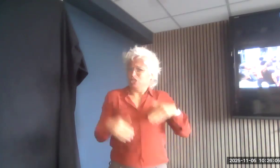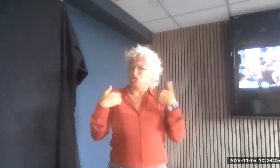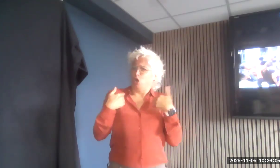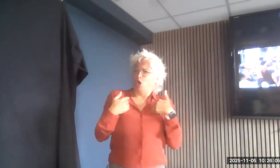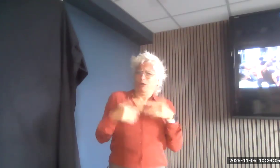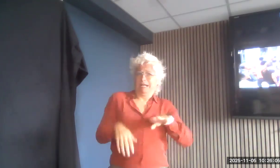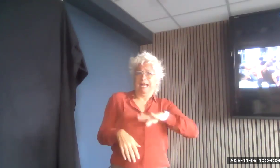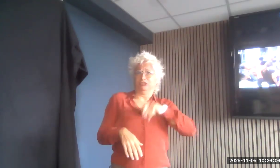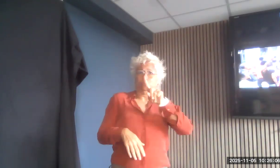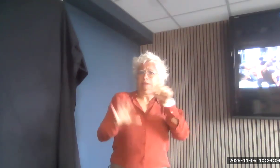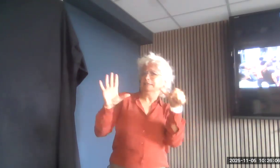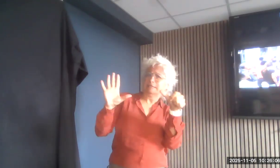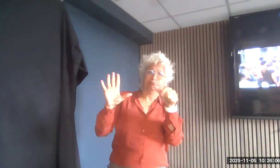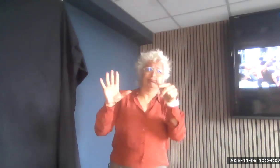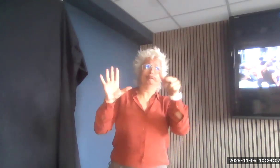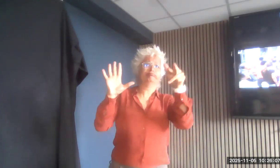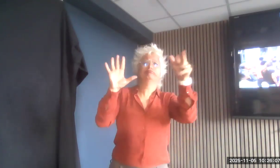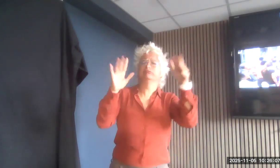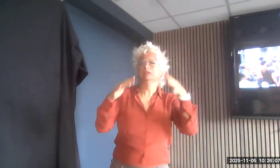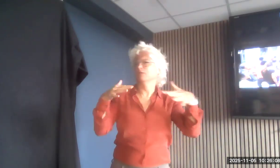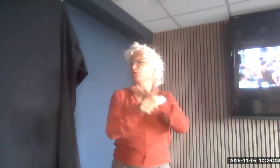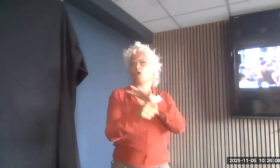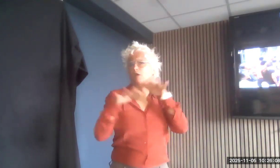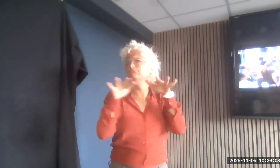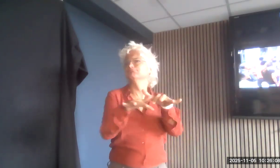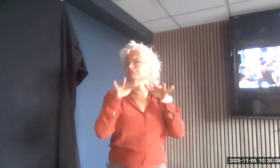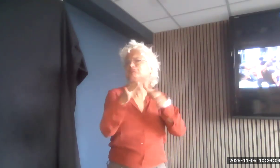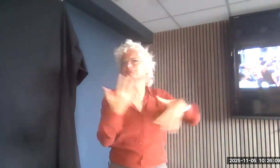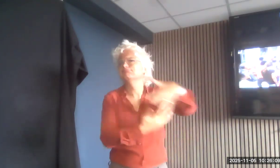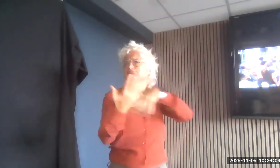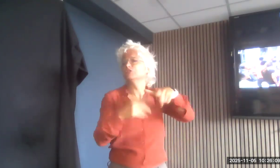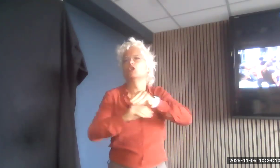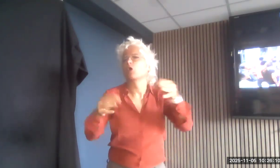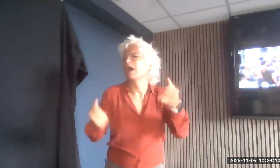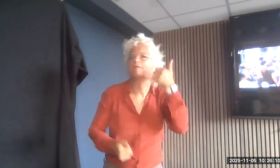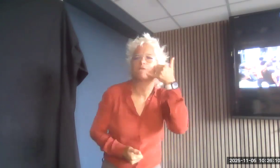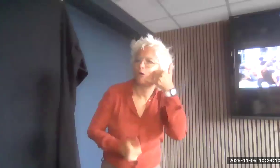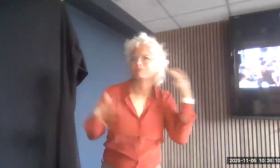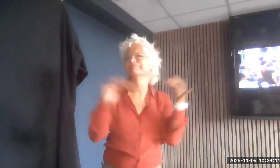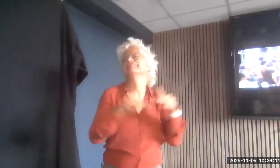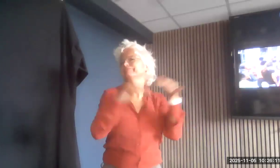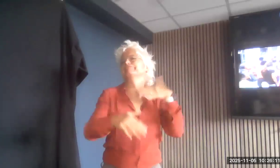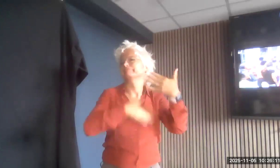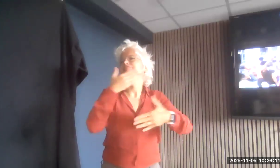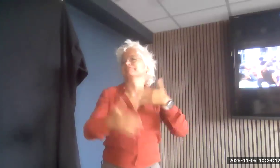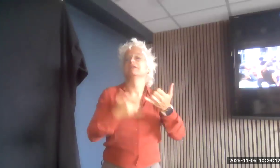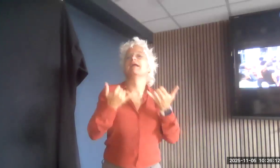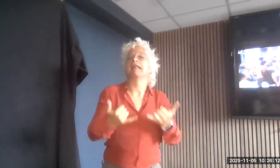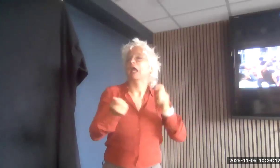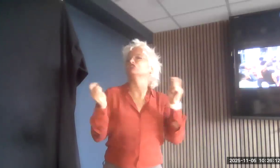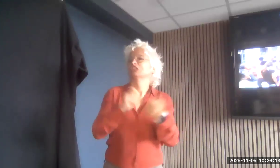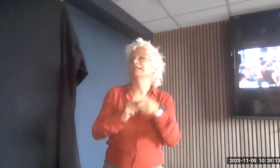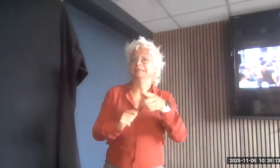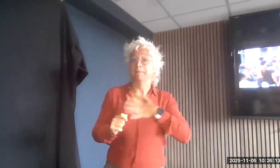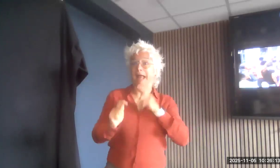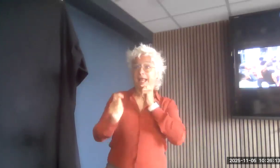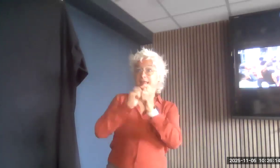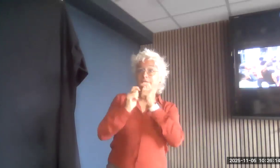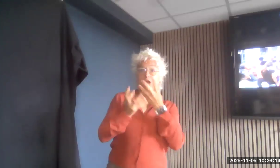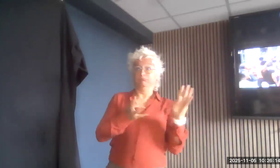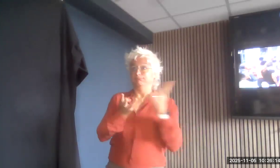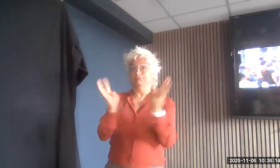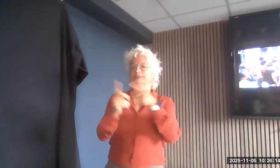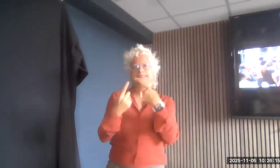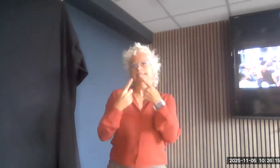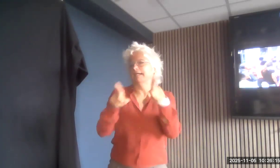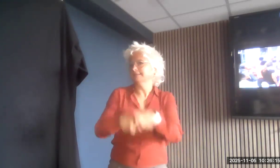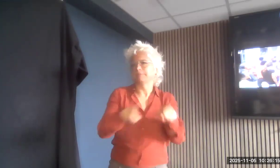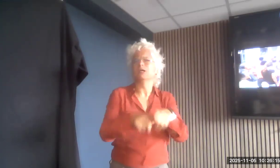I remember growing up as a young person at the age of sixteen onwards attending, this social, event at that time of course people didn't, have smartphone so face to face interactions were even more important.